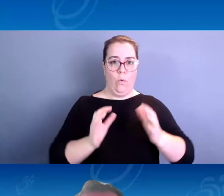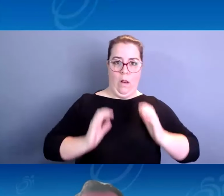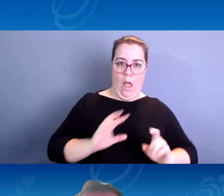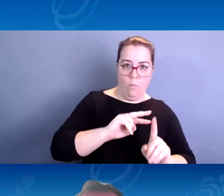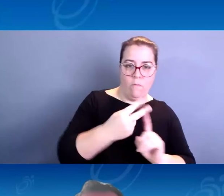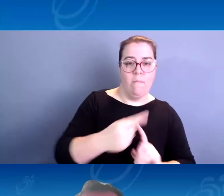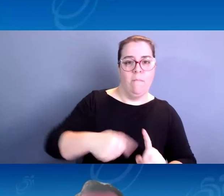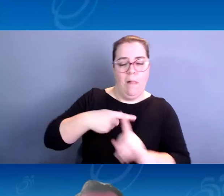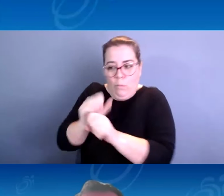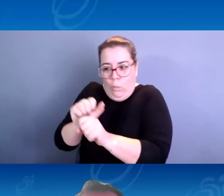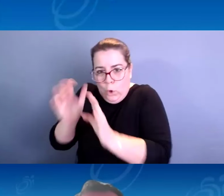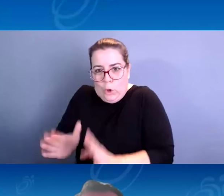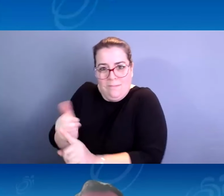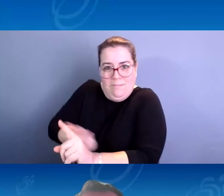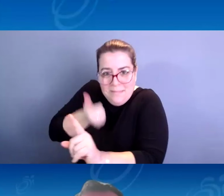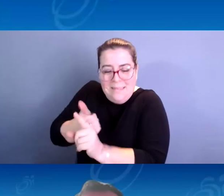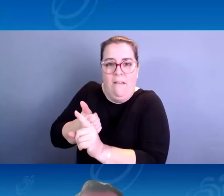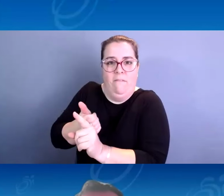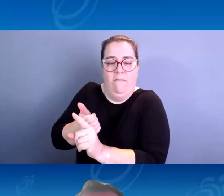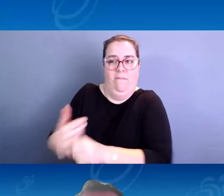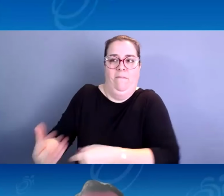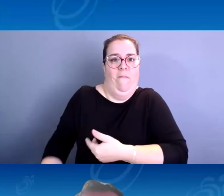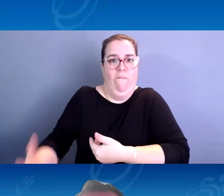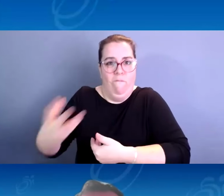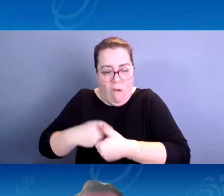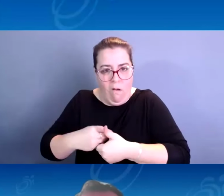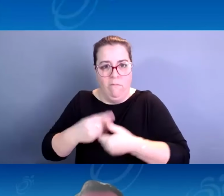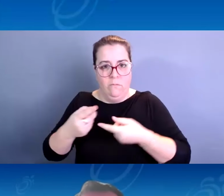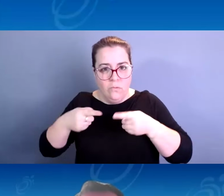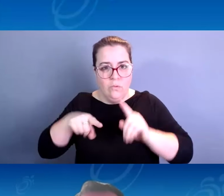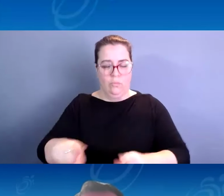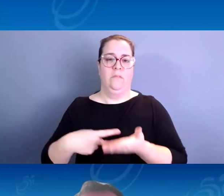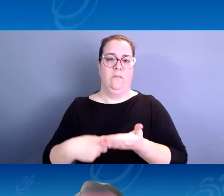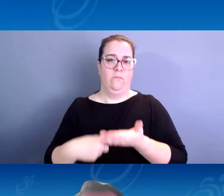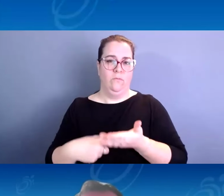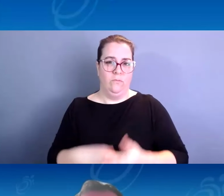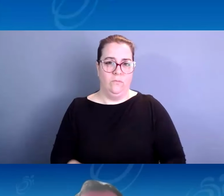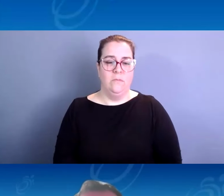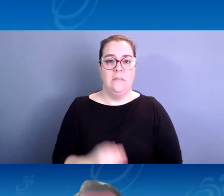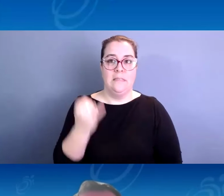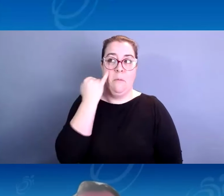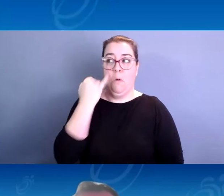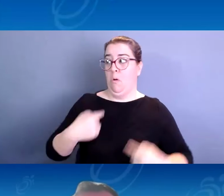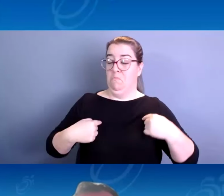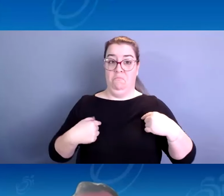are, are present in these kinds of culture conversations. If we do not see ourselves as workers,